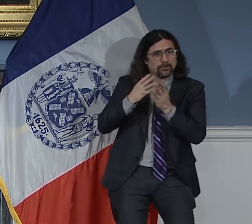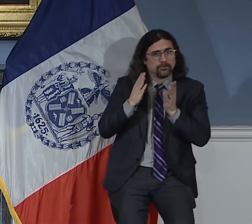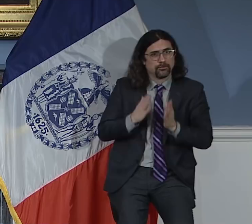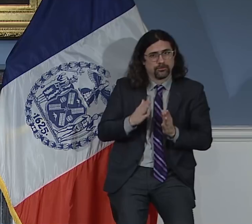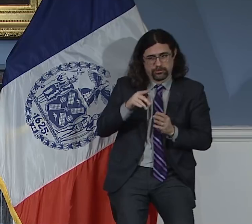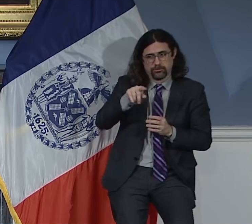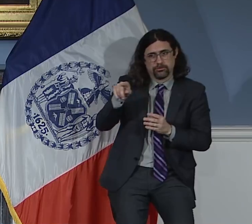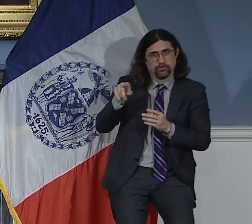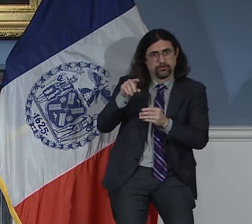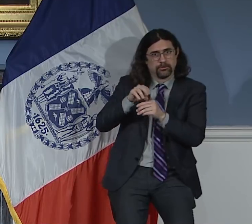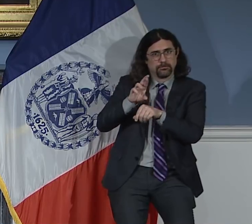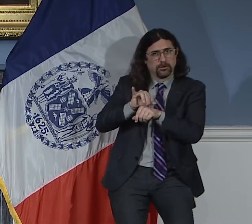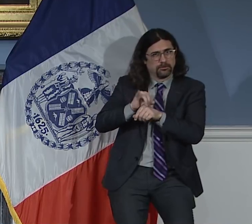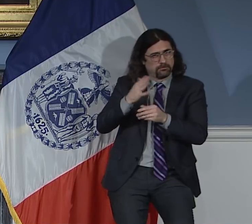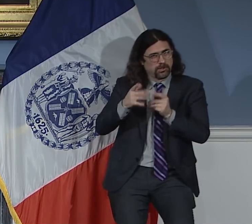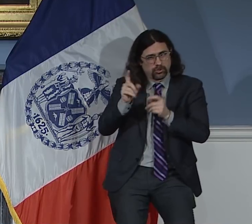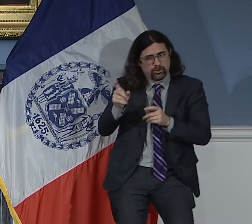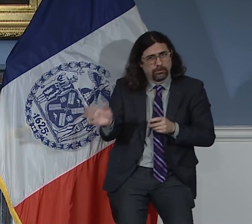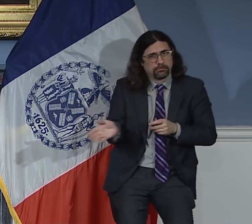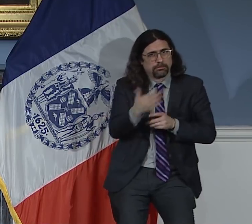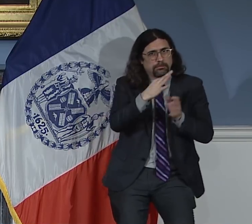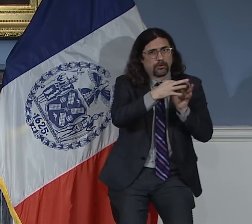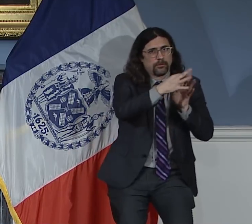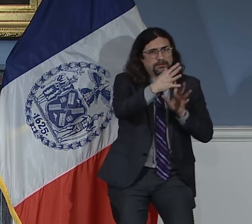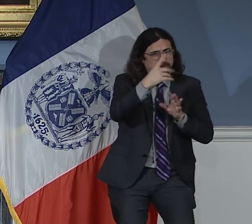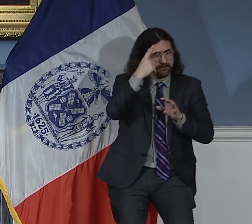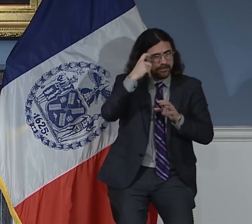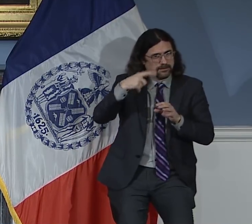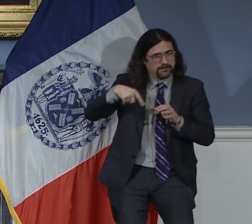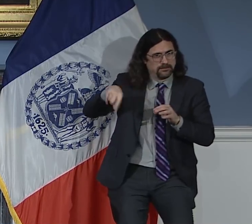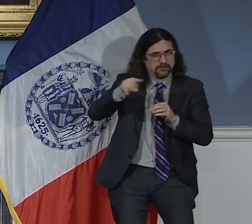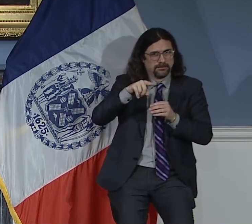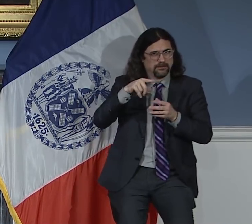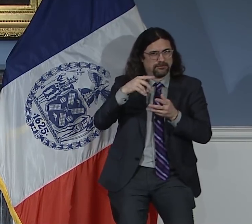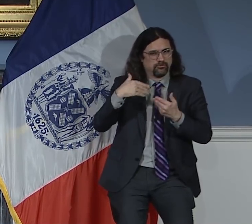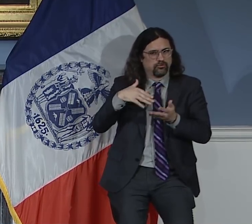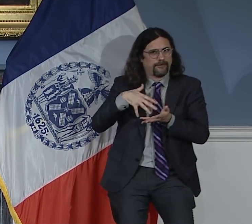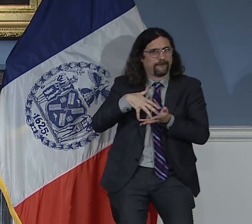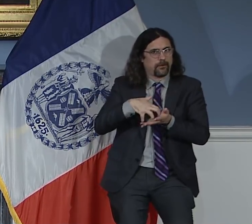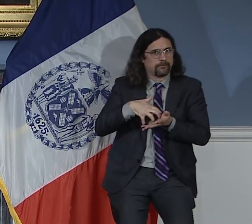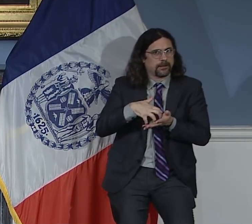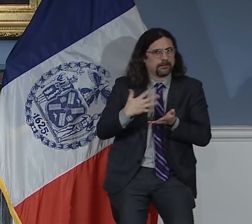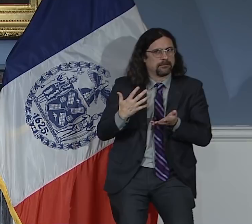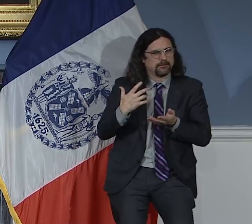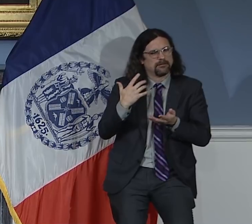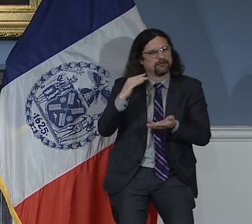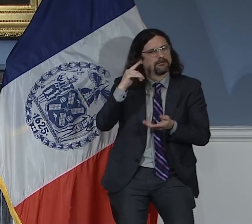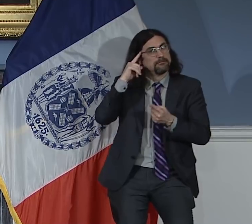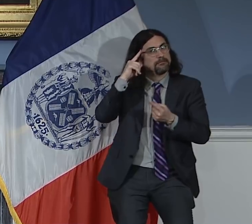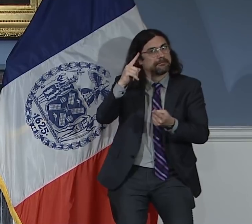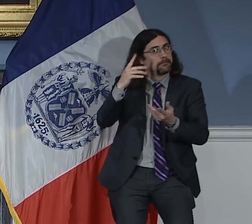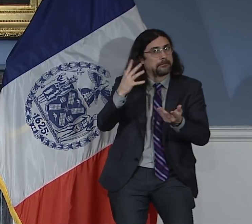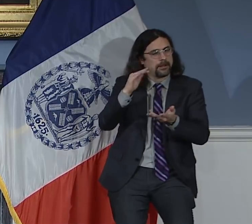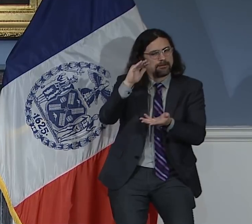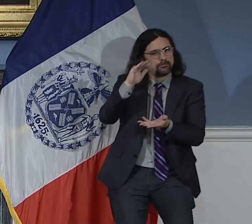BE RELEASED BECAUSE OF HEALTH VULNERABILITIES AND BECAUSE OF THEIRTA ST PUSUT HETM ATLOW RISK OF REOFFENDING OR